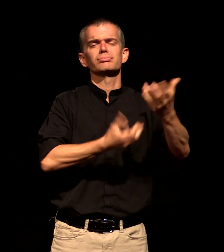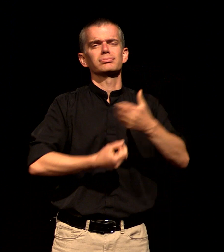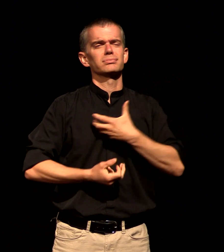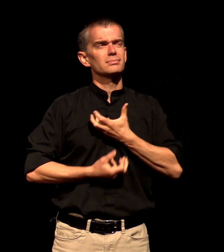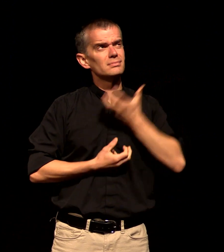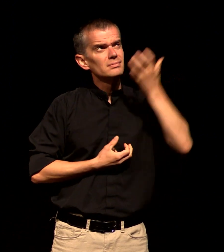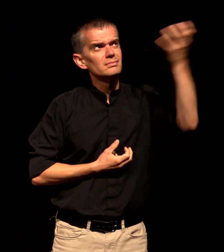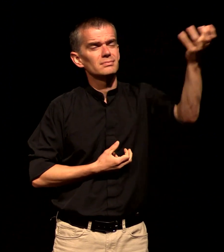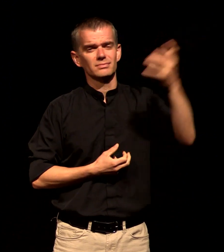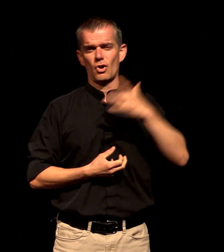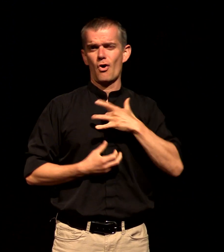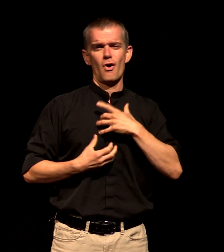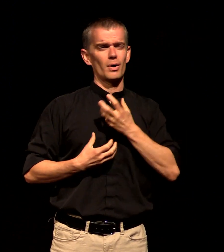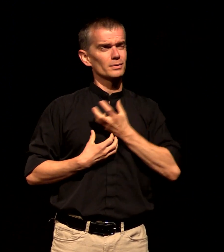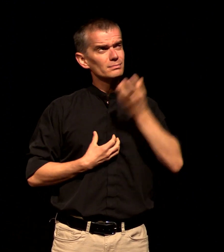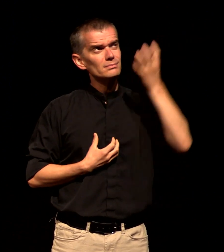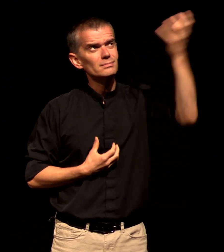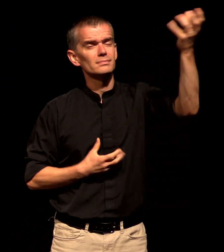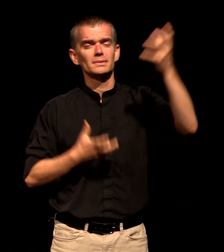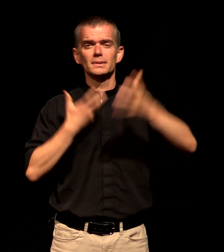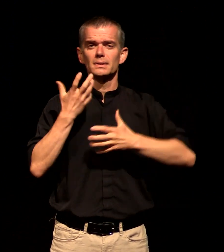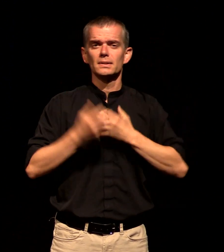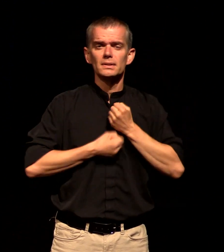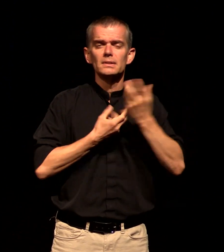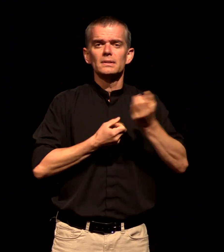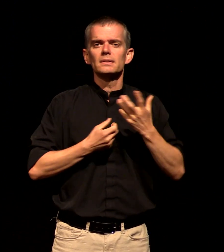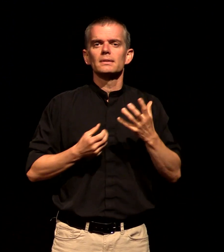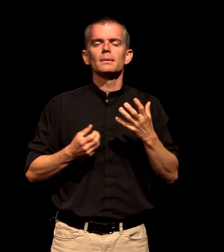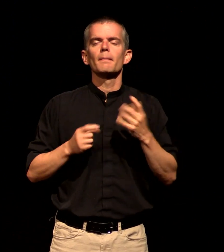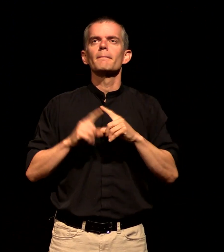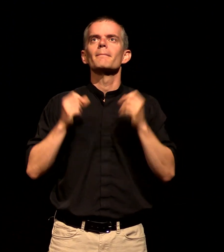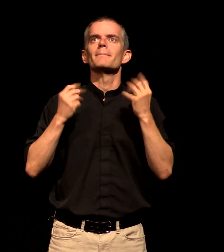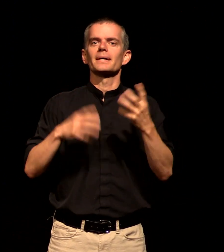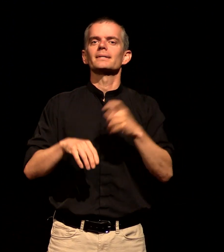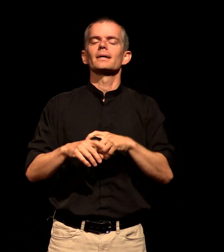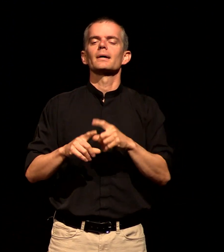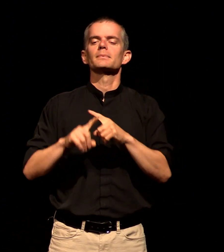plenty of but then moments along the way, as God continued to